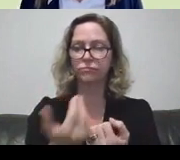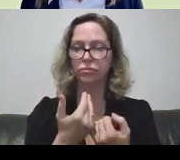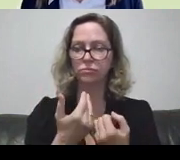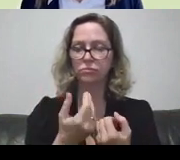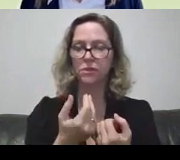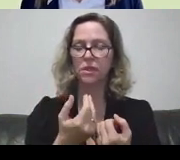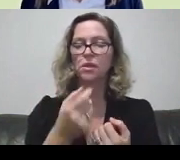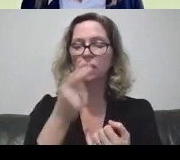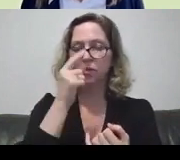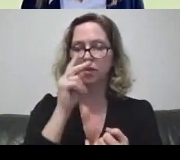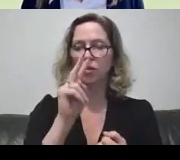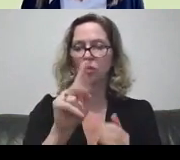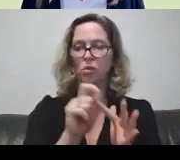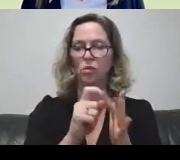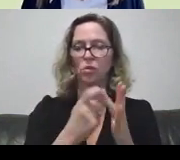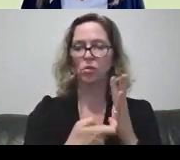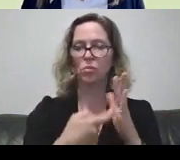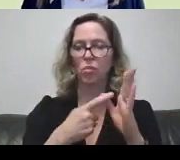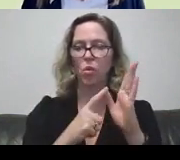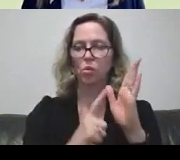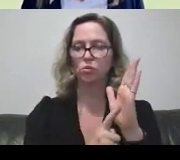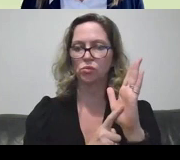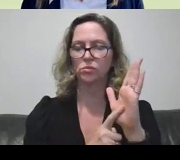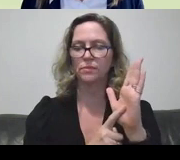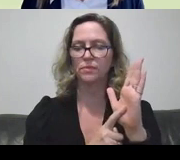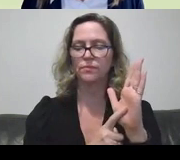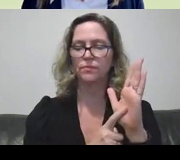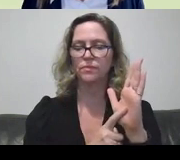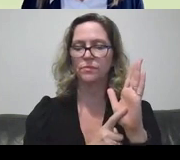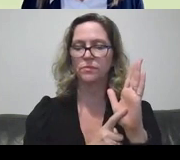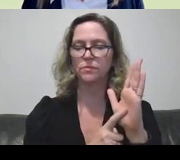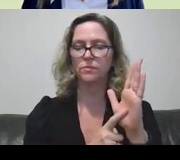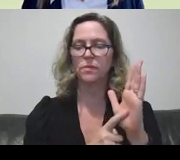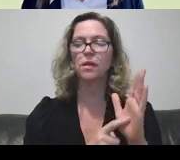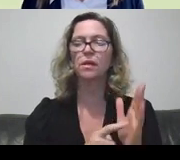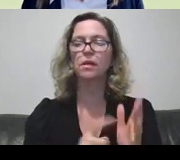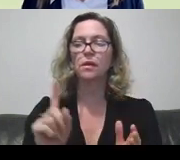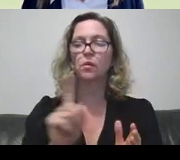portal, it's important to include as much detail as possible about why you want